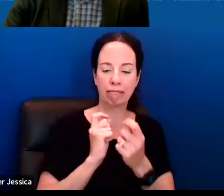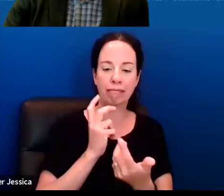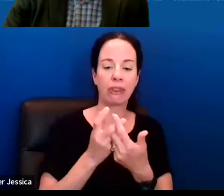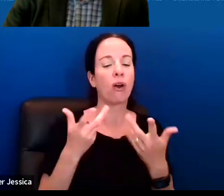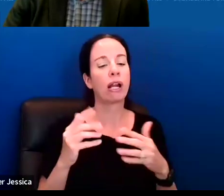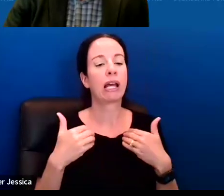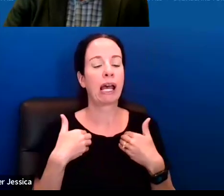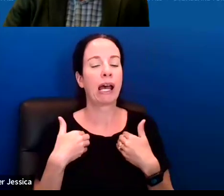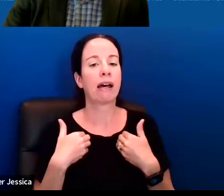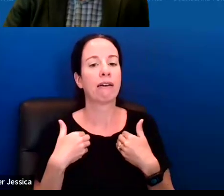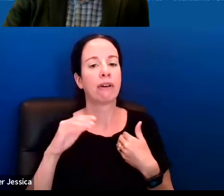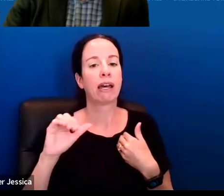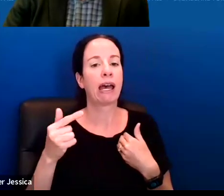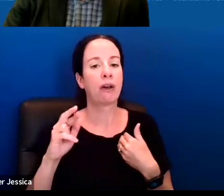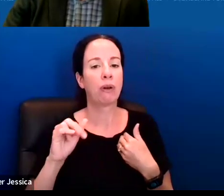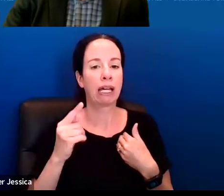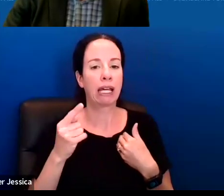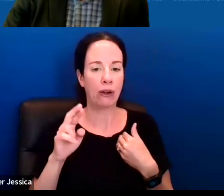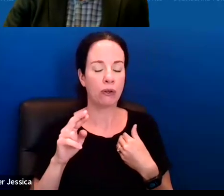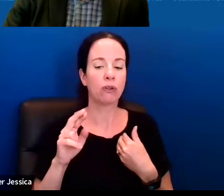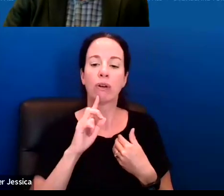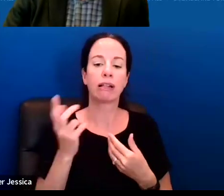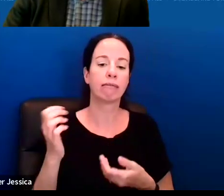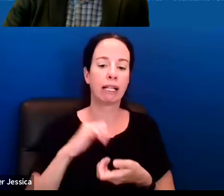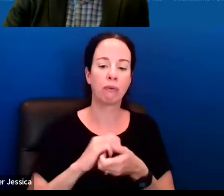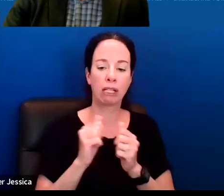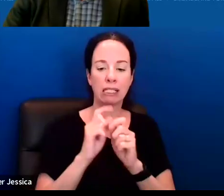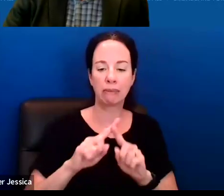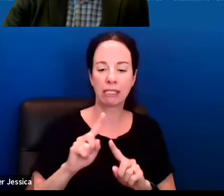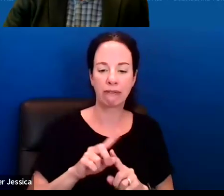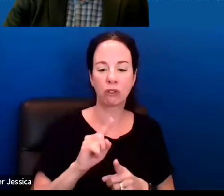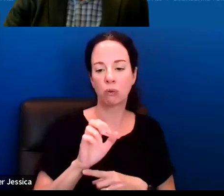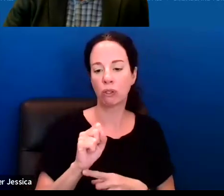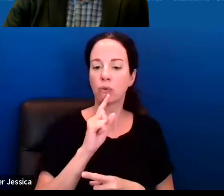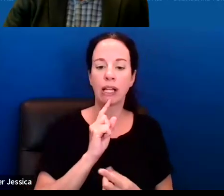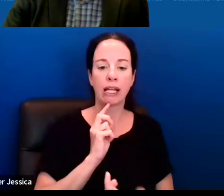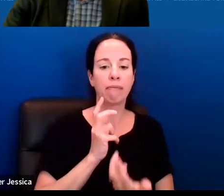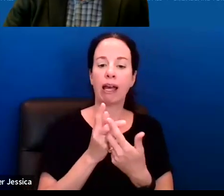comes with a different suite of tools, right, to tailor it to California-specific programs.